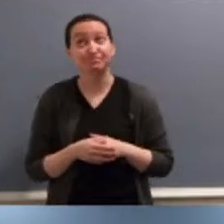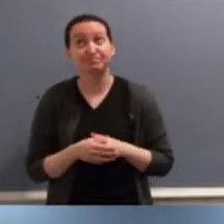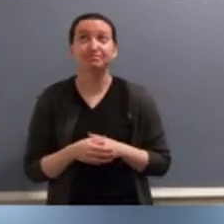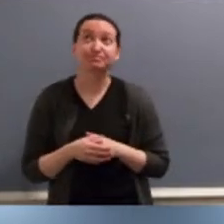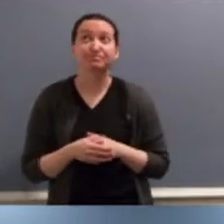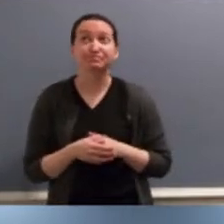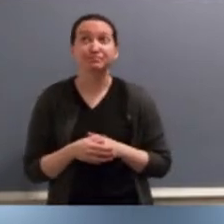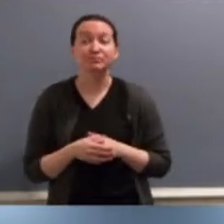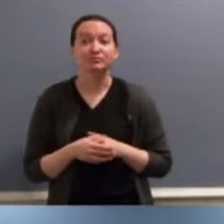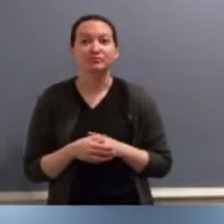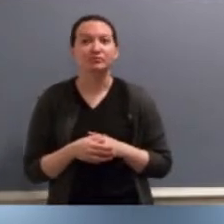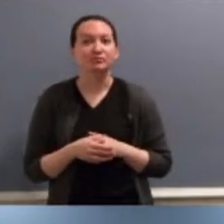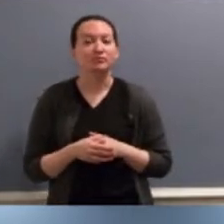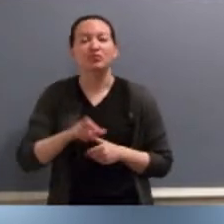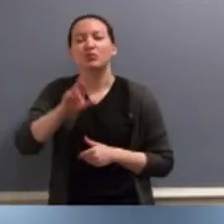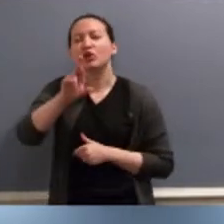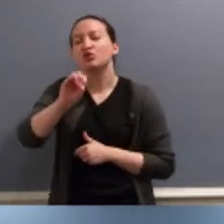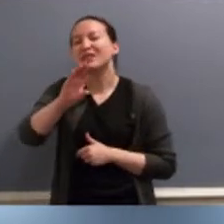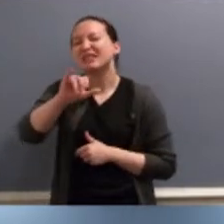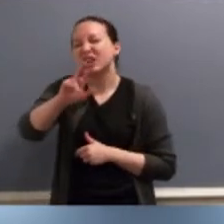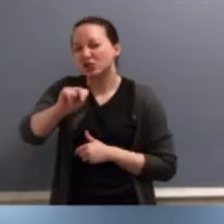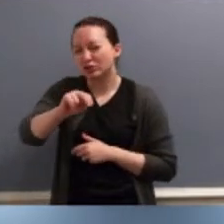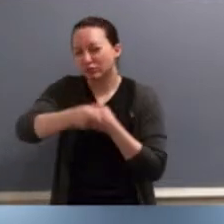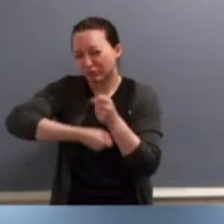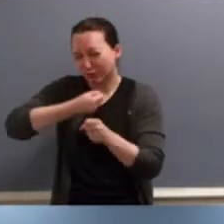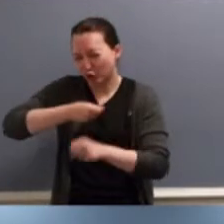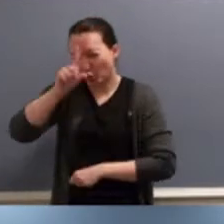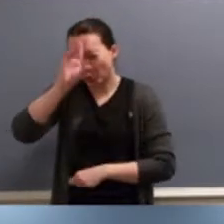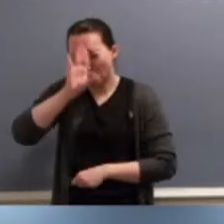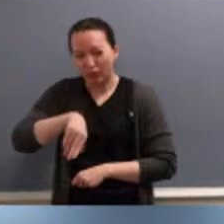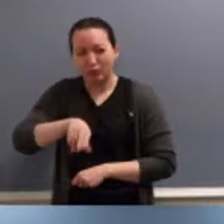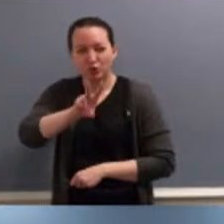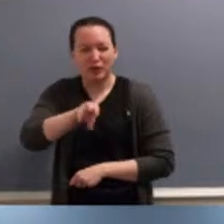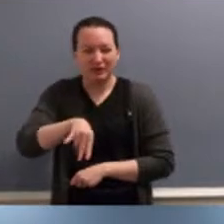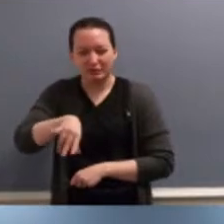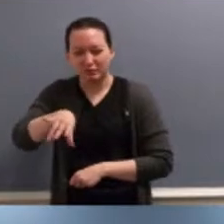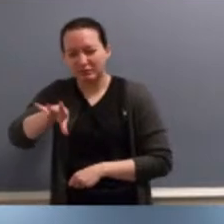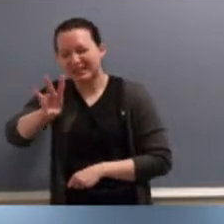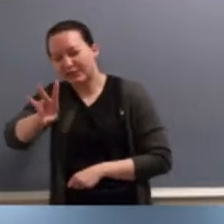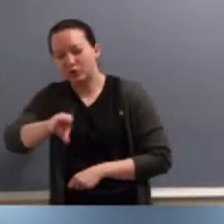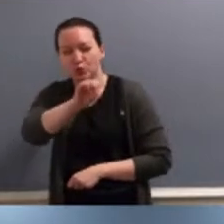during the recession years is when we first started to see budgets that were